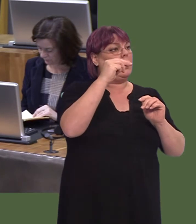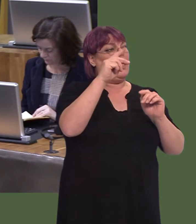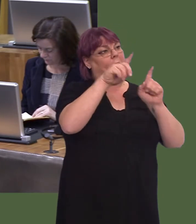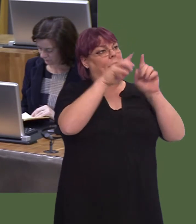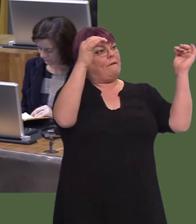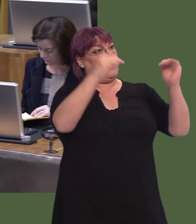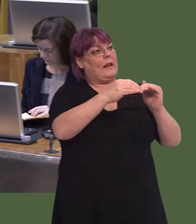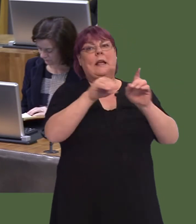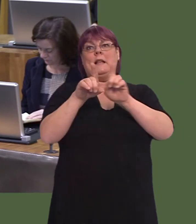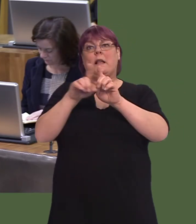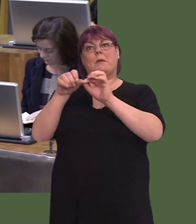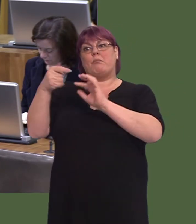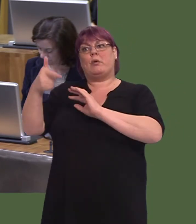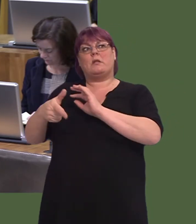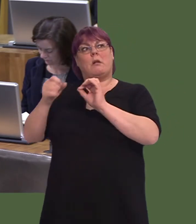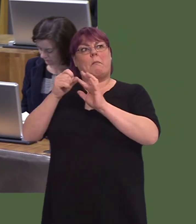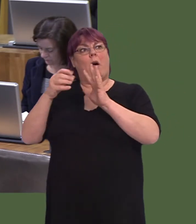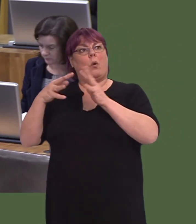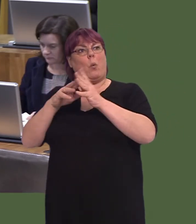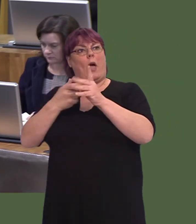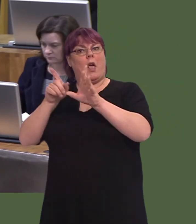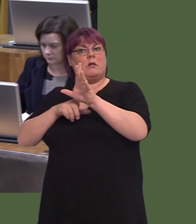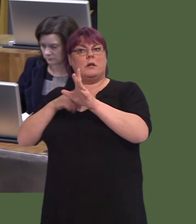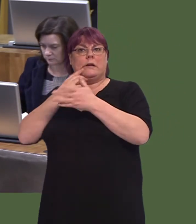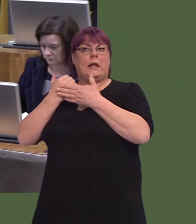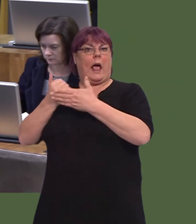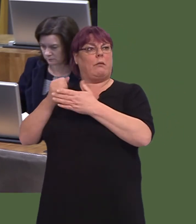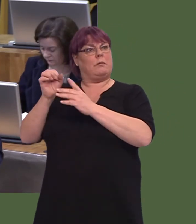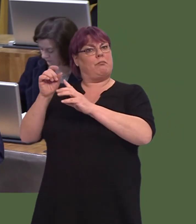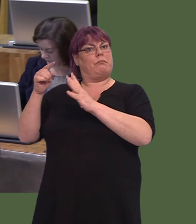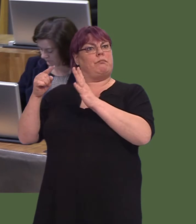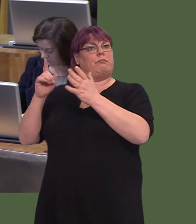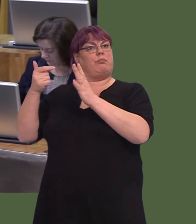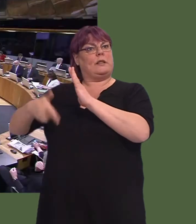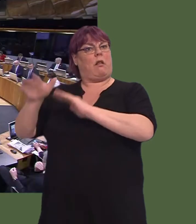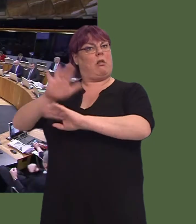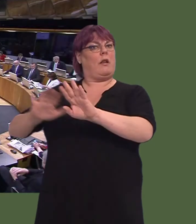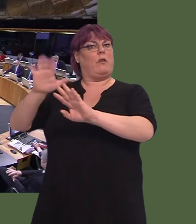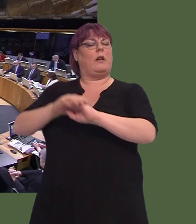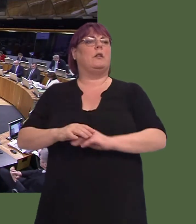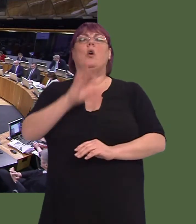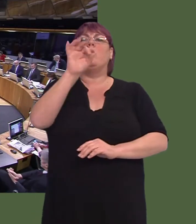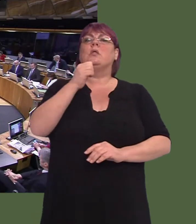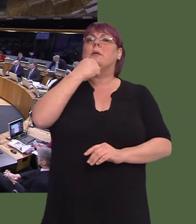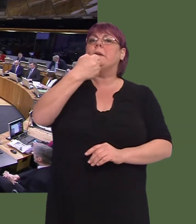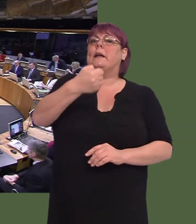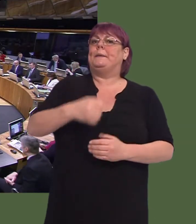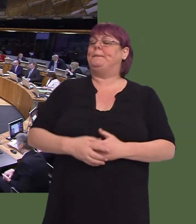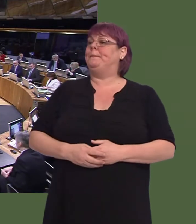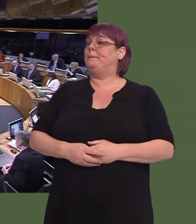Parkway serves a particular end of Bristol compared to Bristol Temple Meads. Dai Lloyd AM: 10.